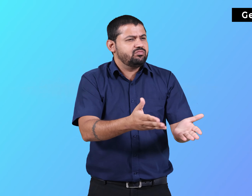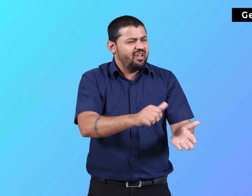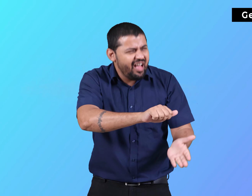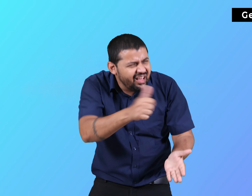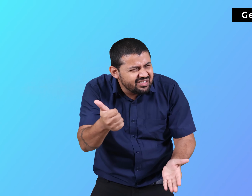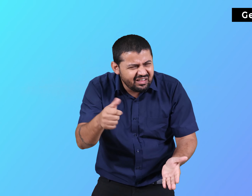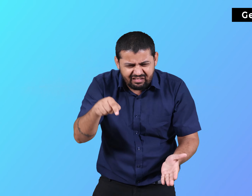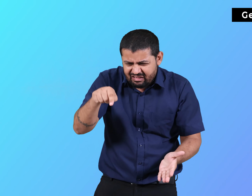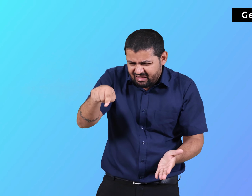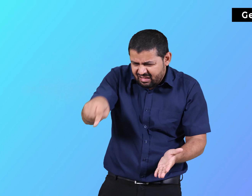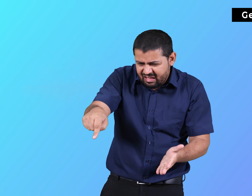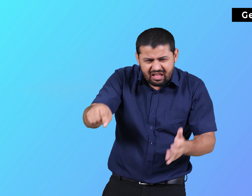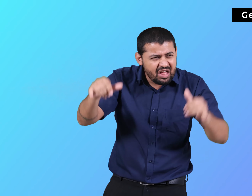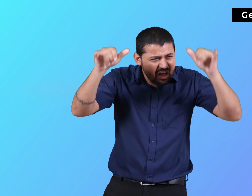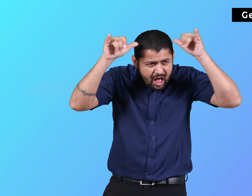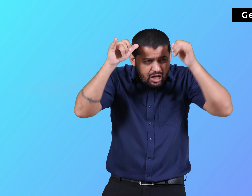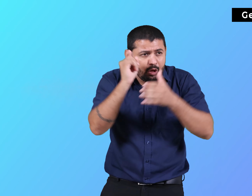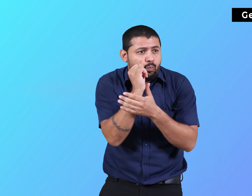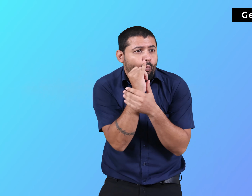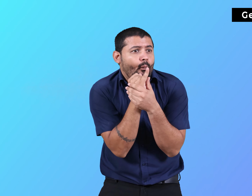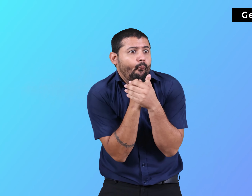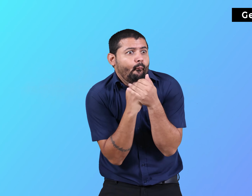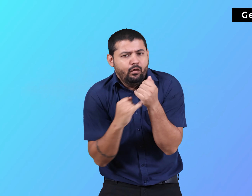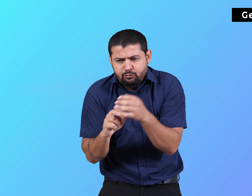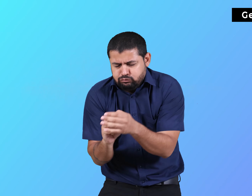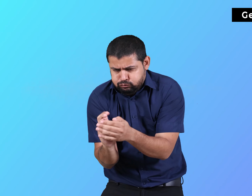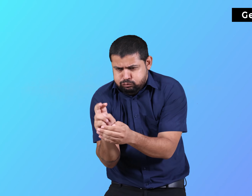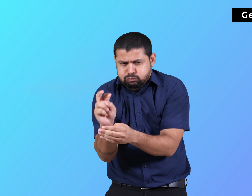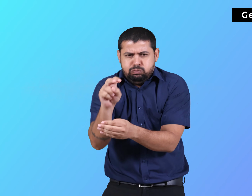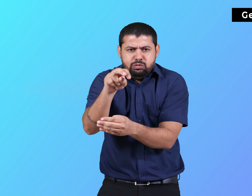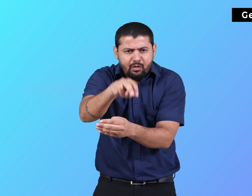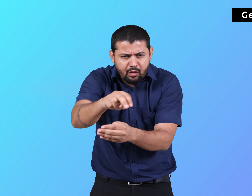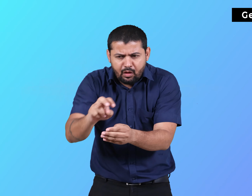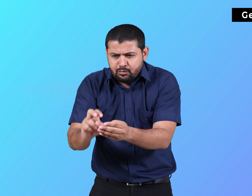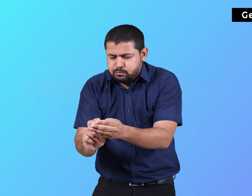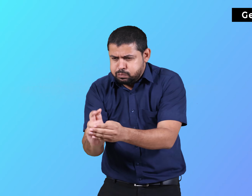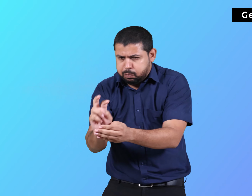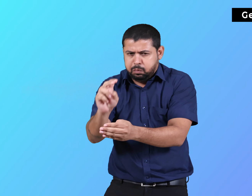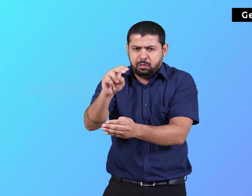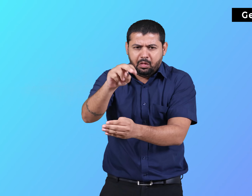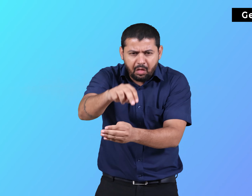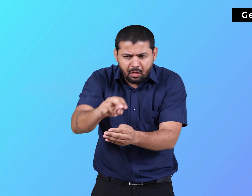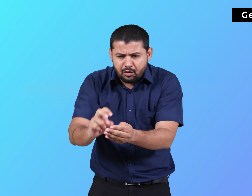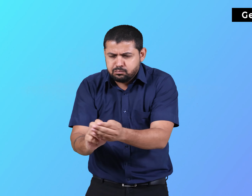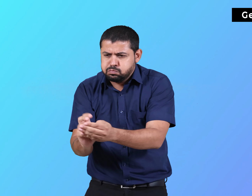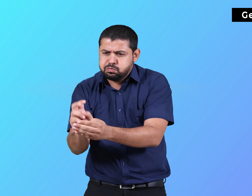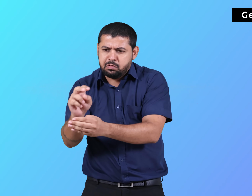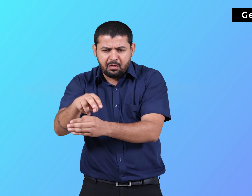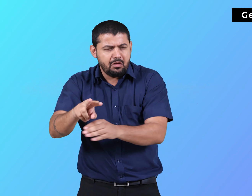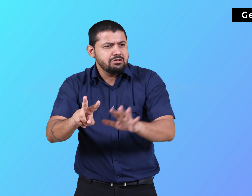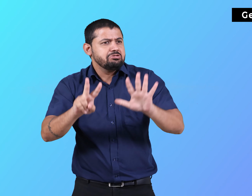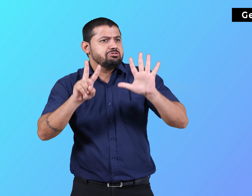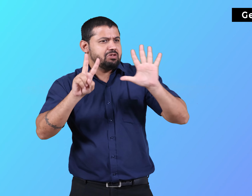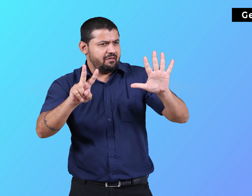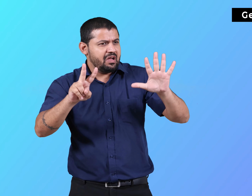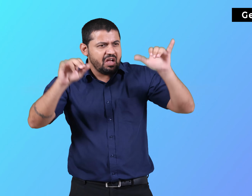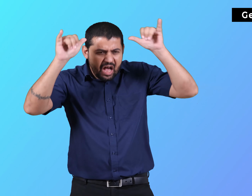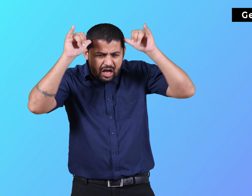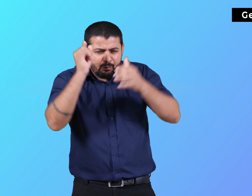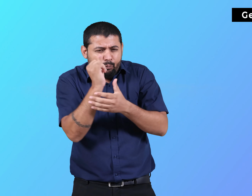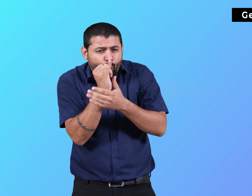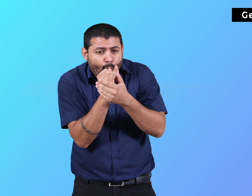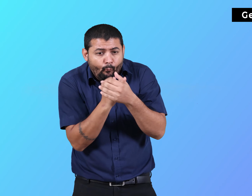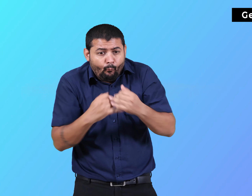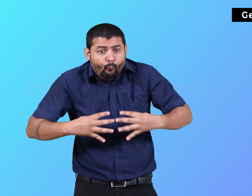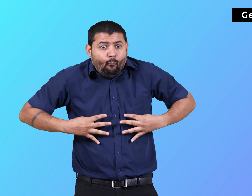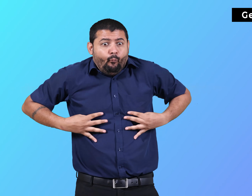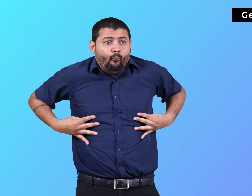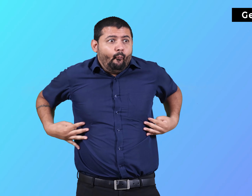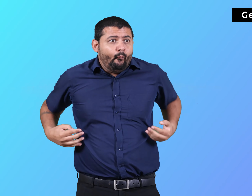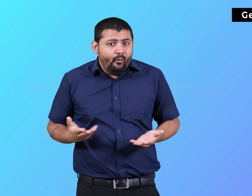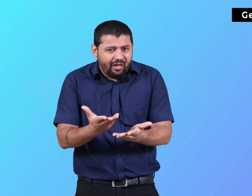Then I saw seven more cows come up out of the river, but these cows were thin and looked sick.